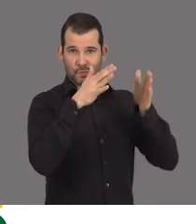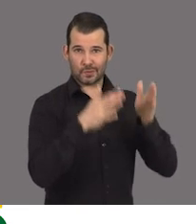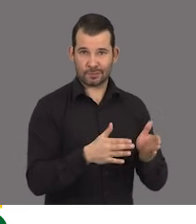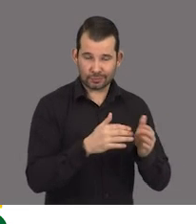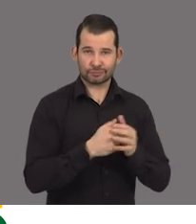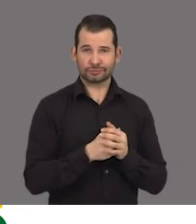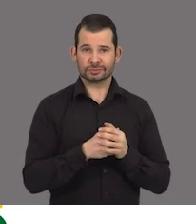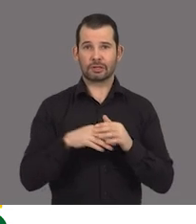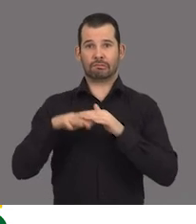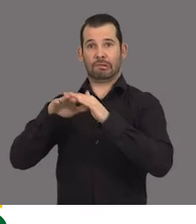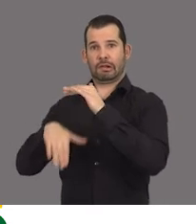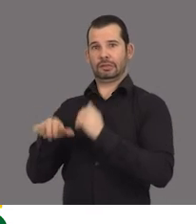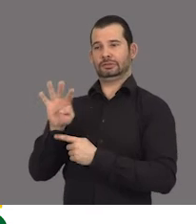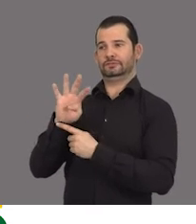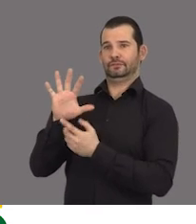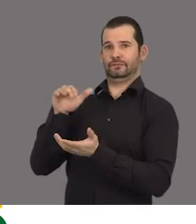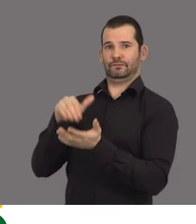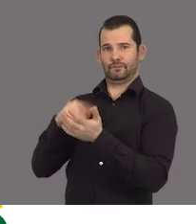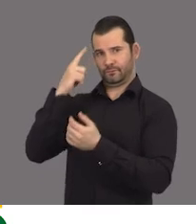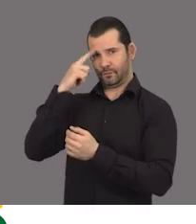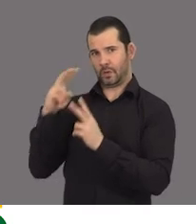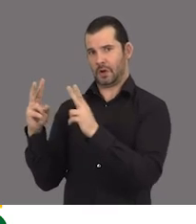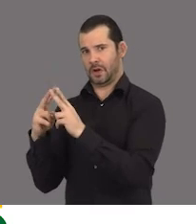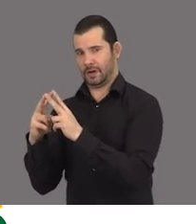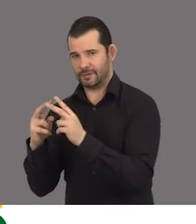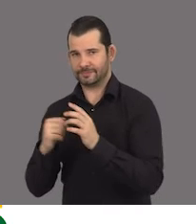and less than $45,000 for a couple.